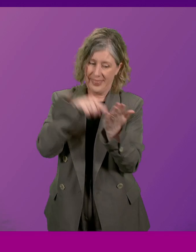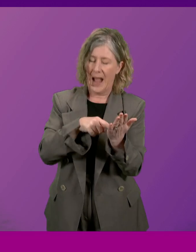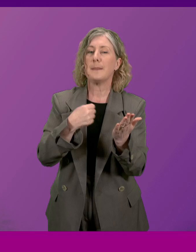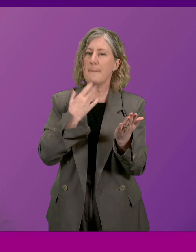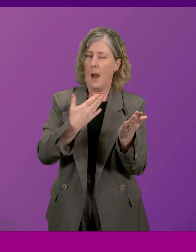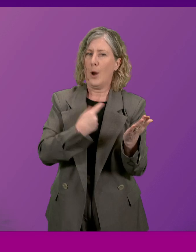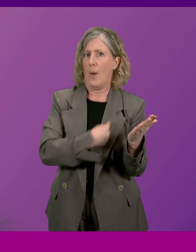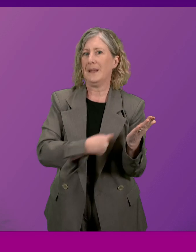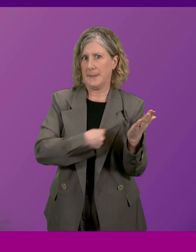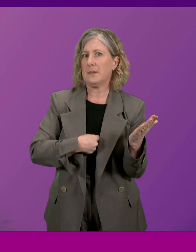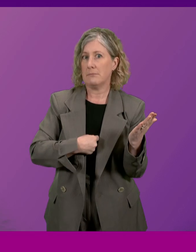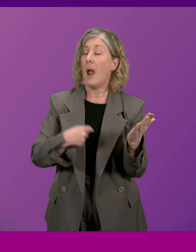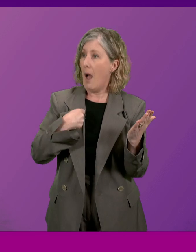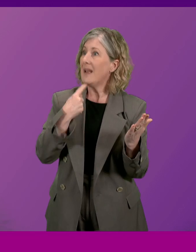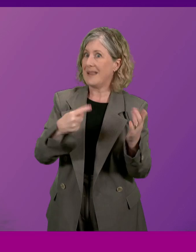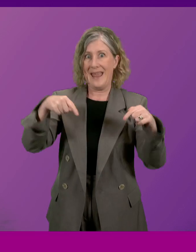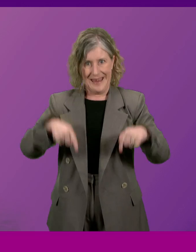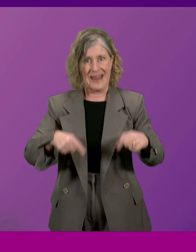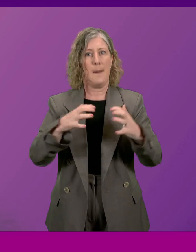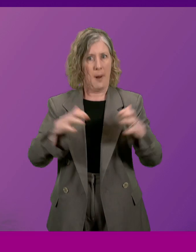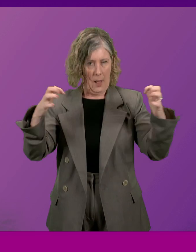because I have given Parliament that commitment, that is what is going to have to happen.